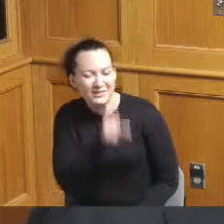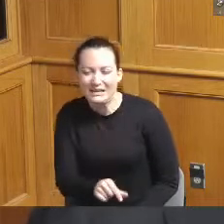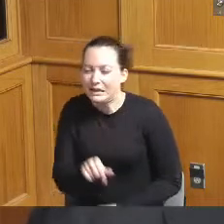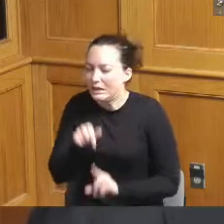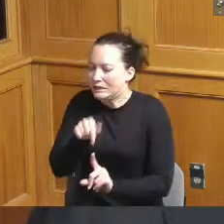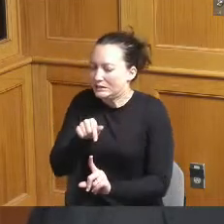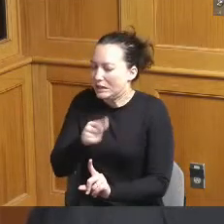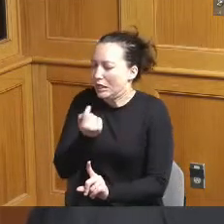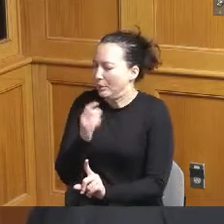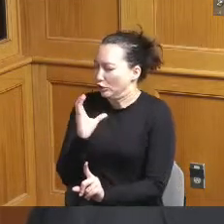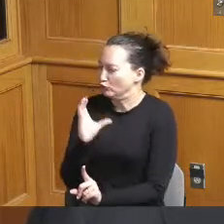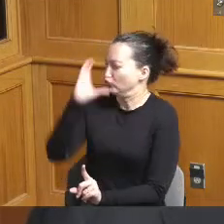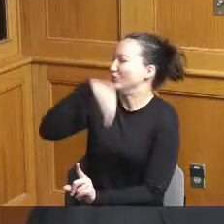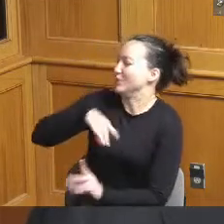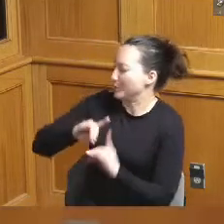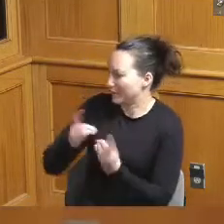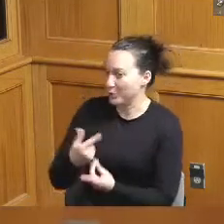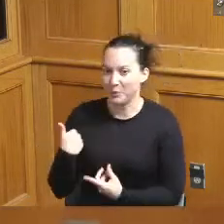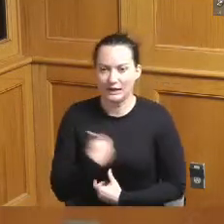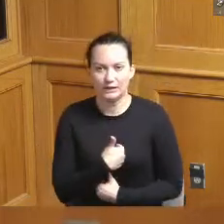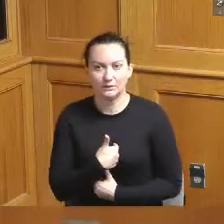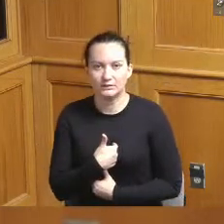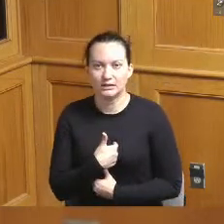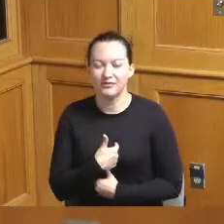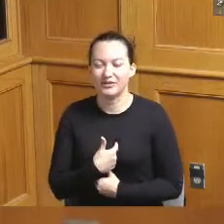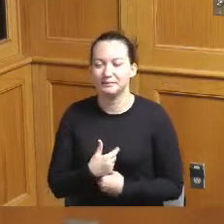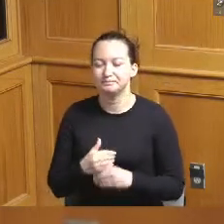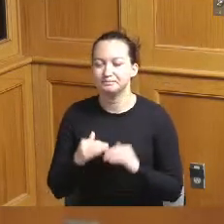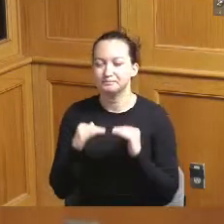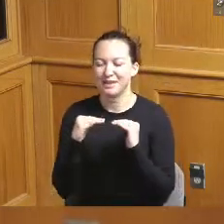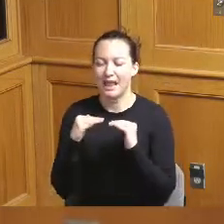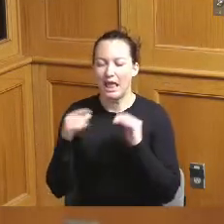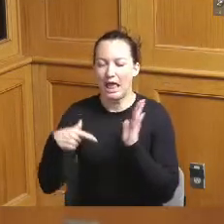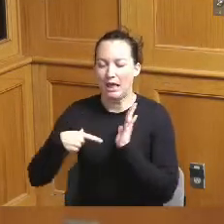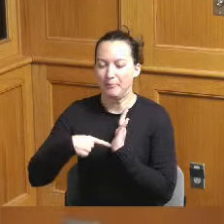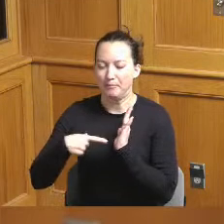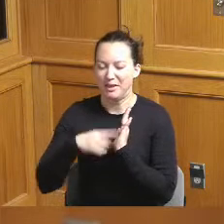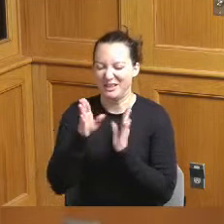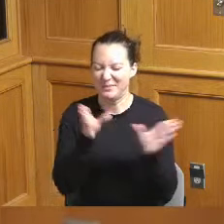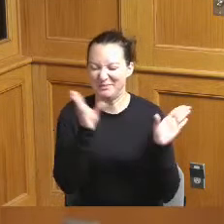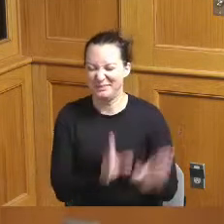unusual Department in that we sort of do a level billing plans so we find and to try to find an